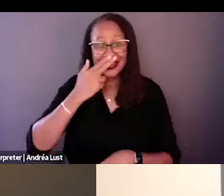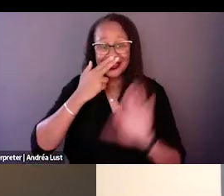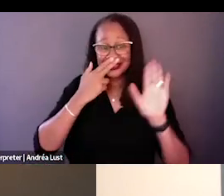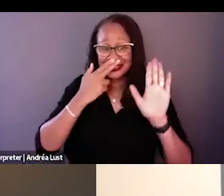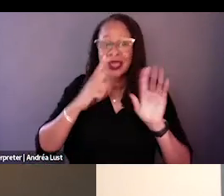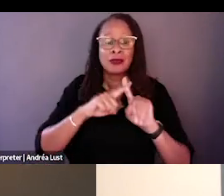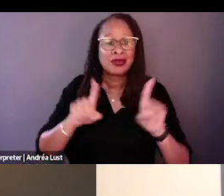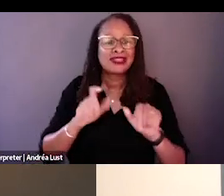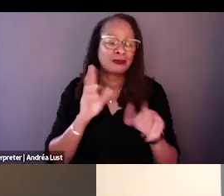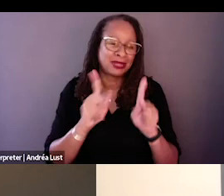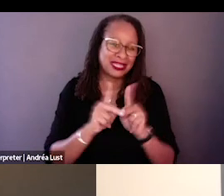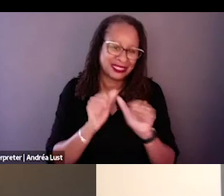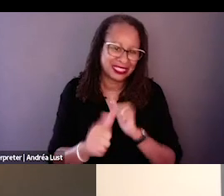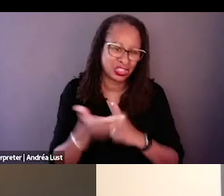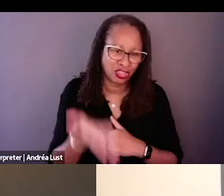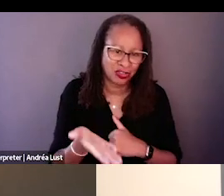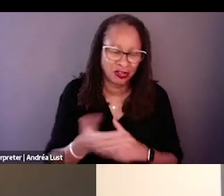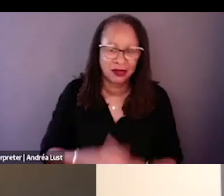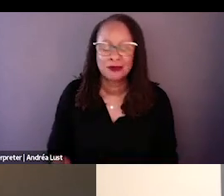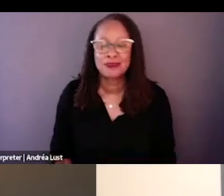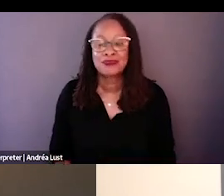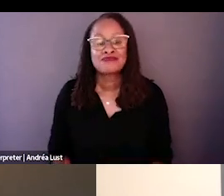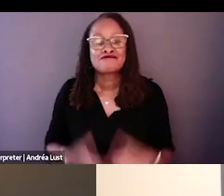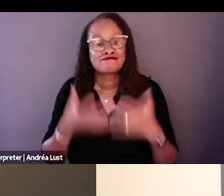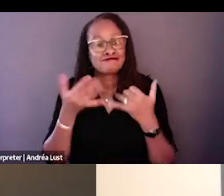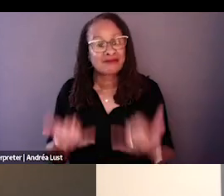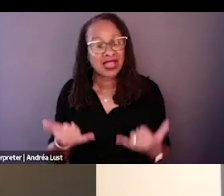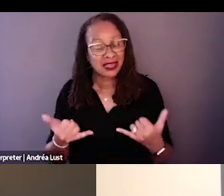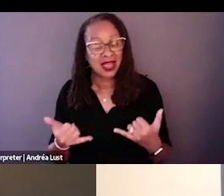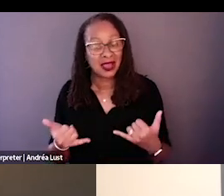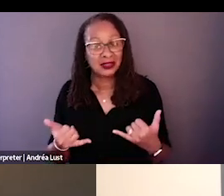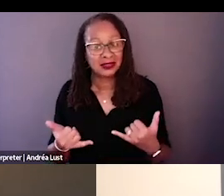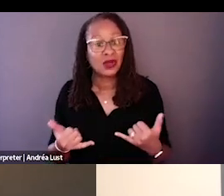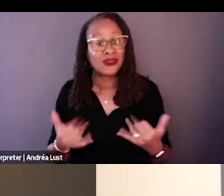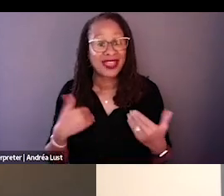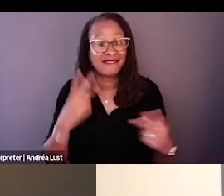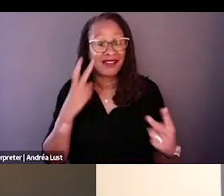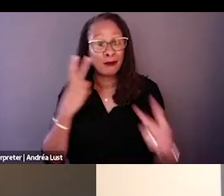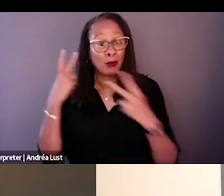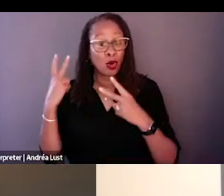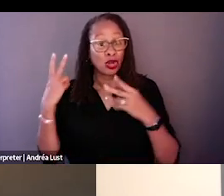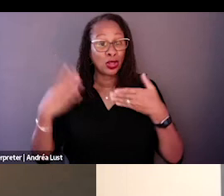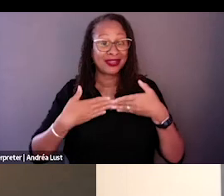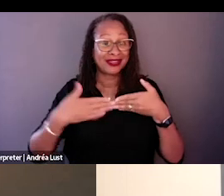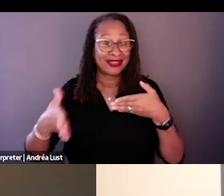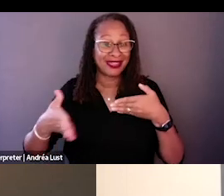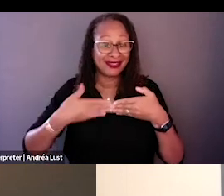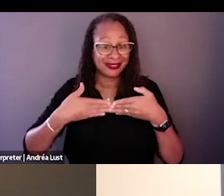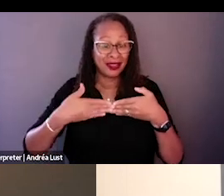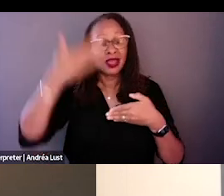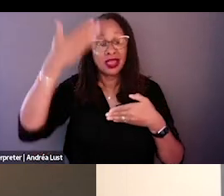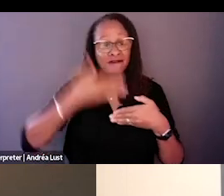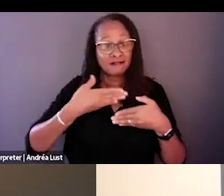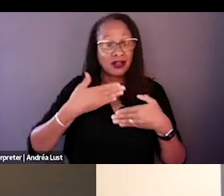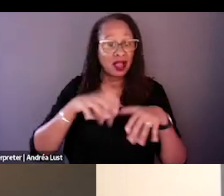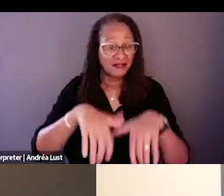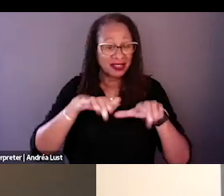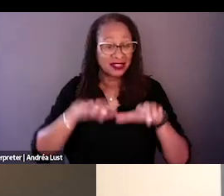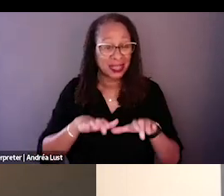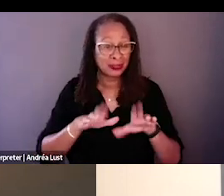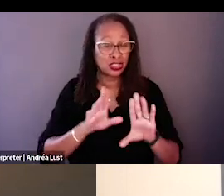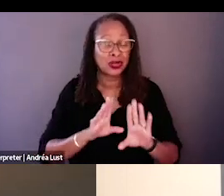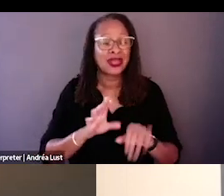Yet feeling that people would not really, especially children, would not know a lot about the Jewish